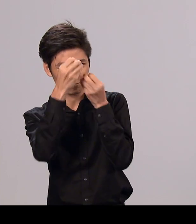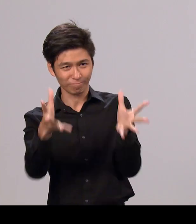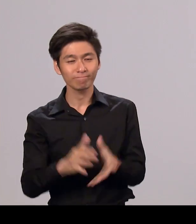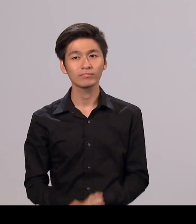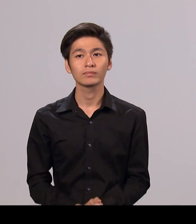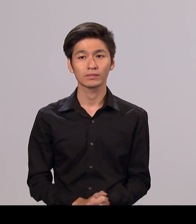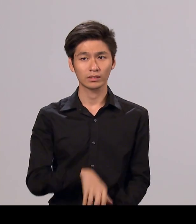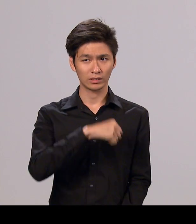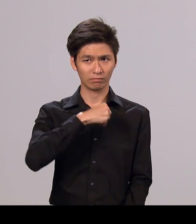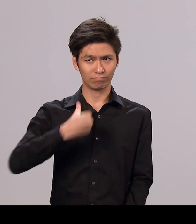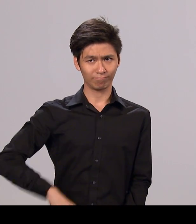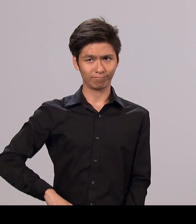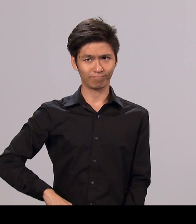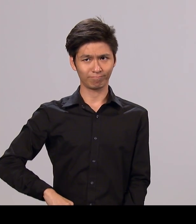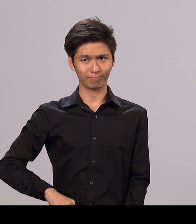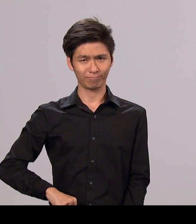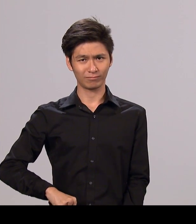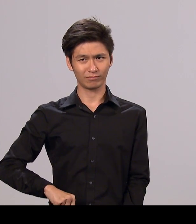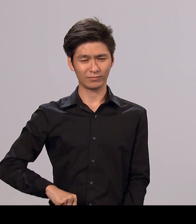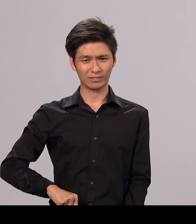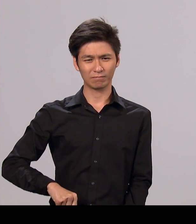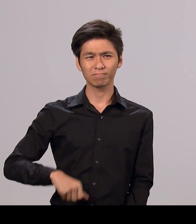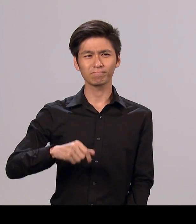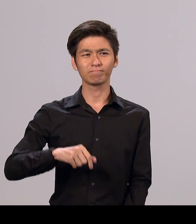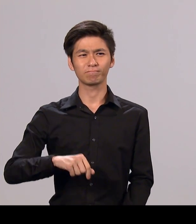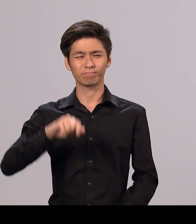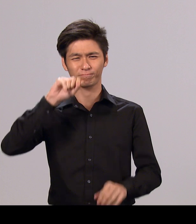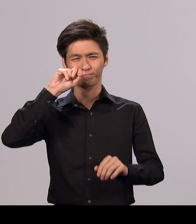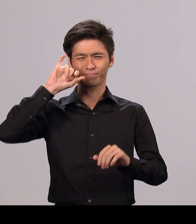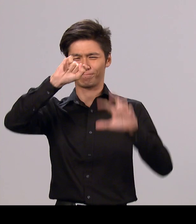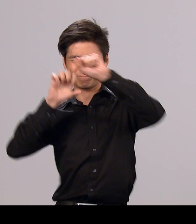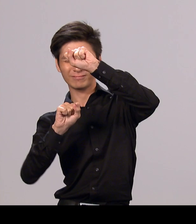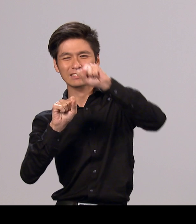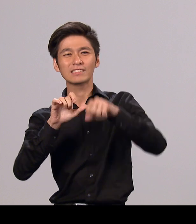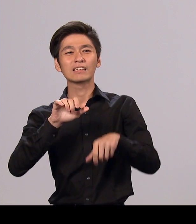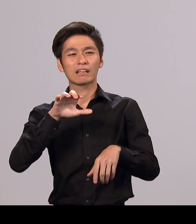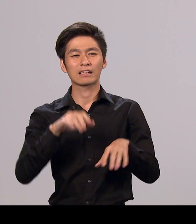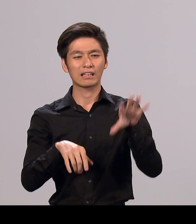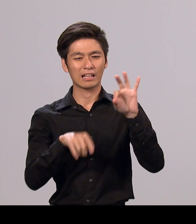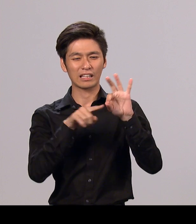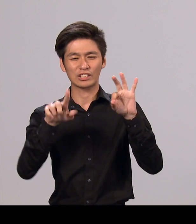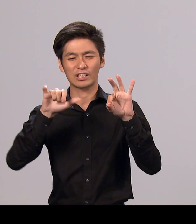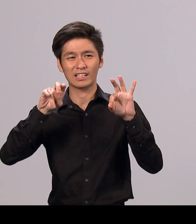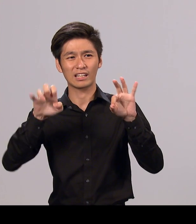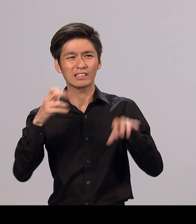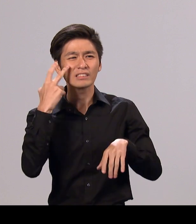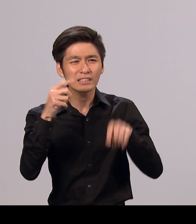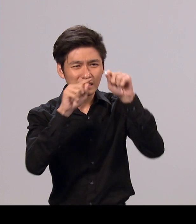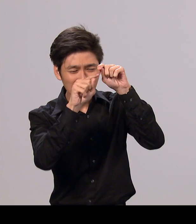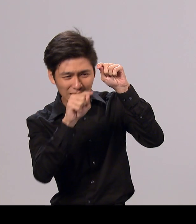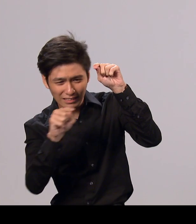China claims the “nine-dash line”. These dashes are the “nine-dash line”.